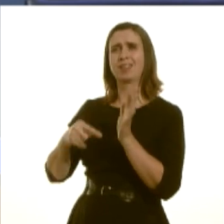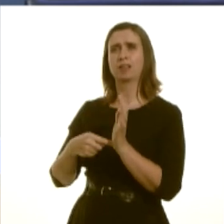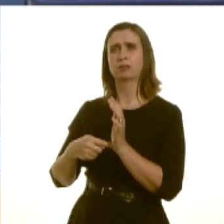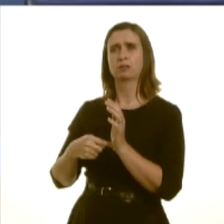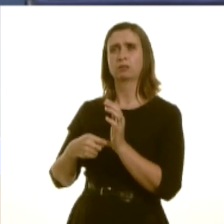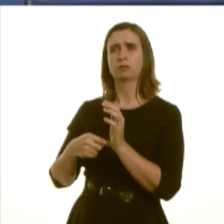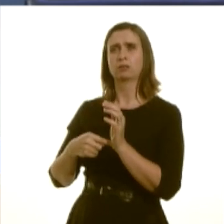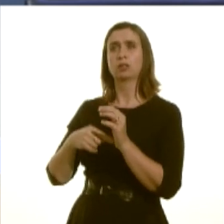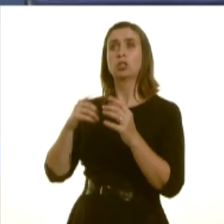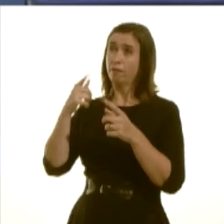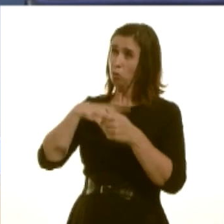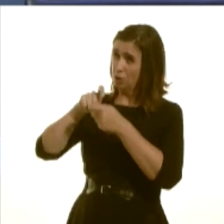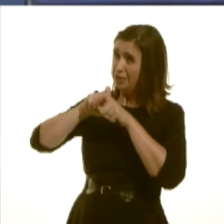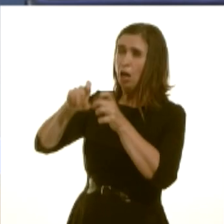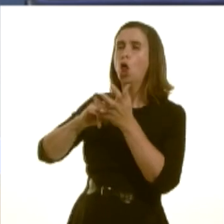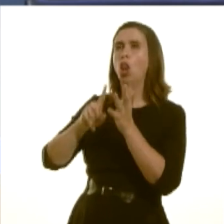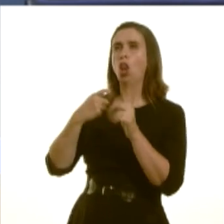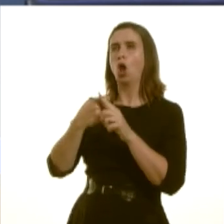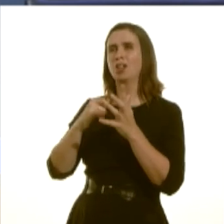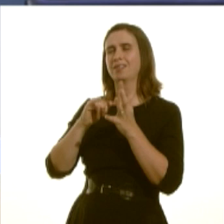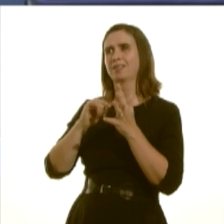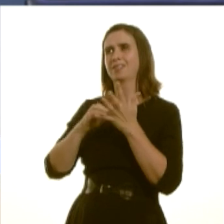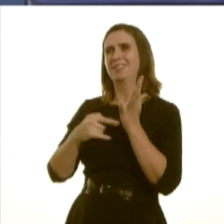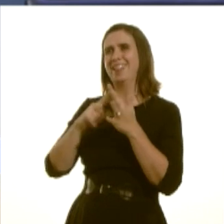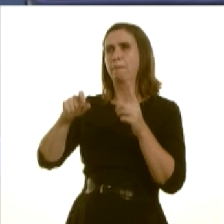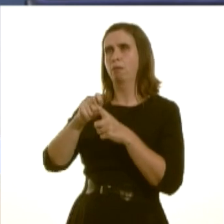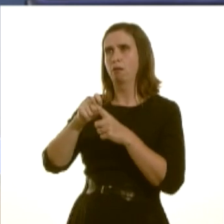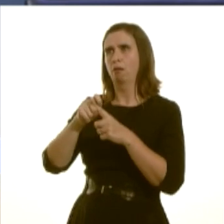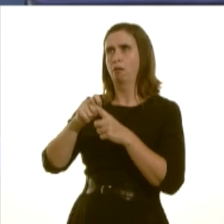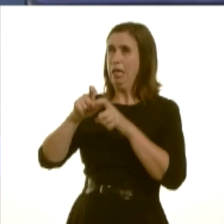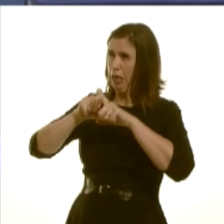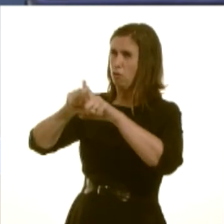justification for keeping the lockstep becomes less and less tenable. Will you confirm today